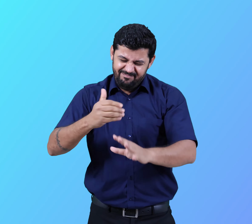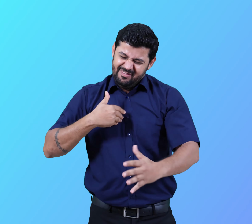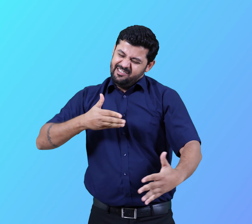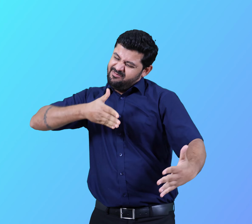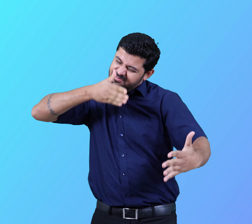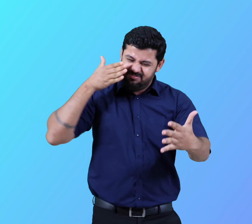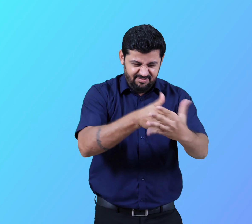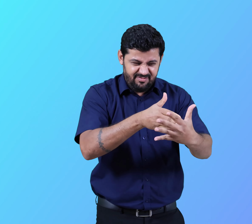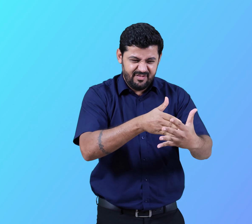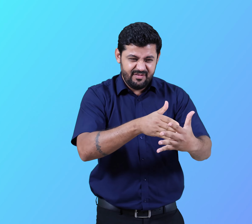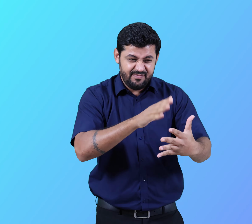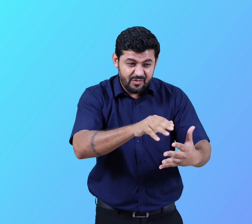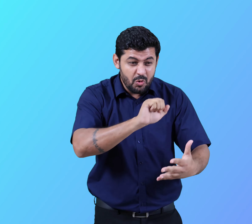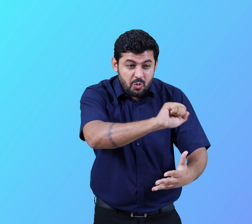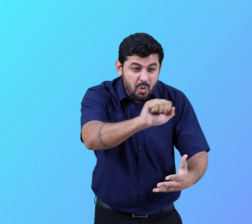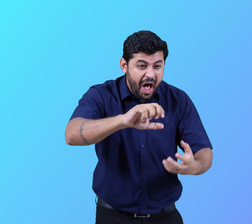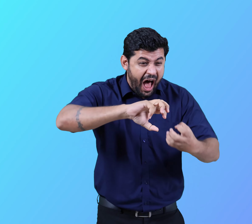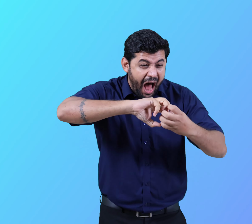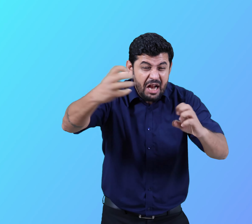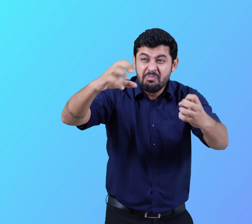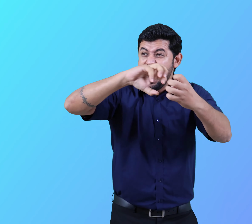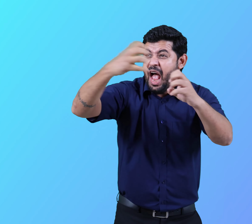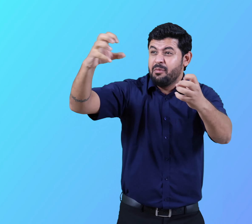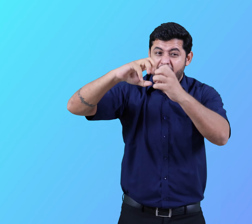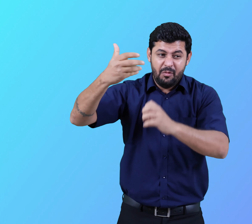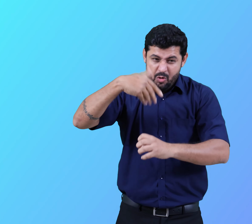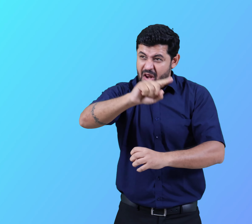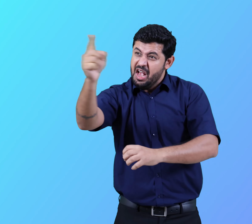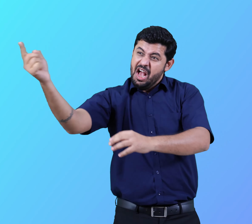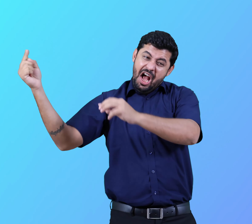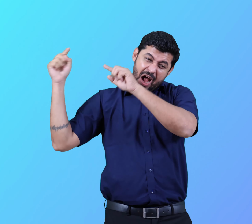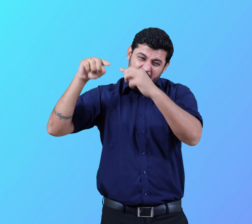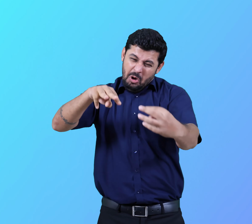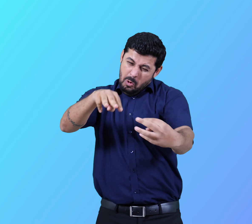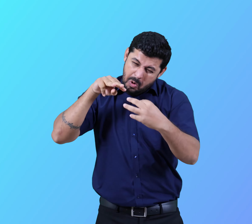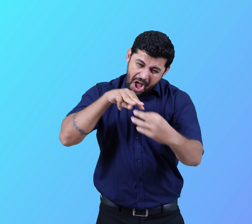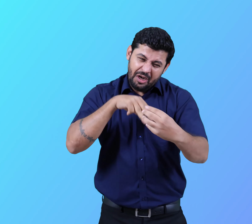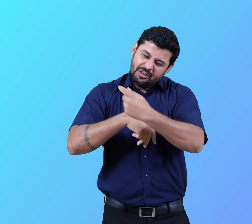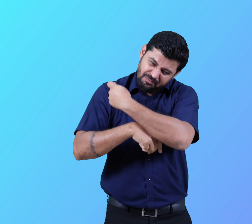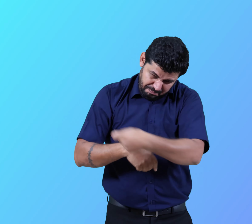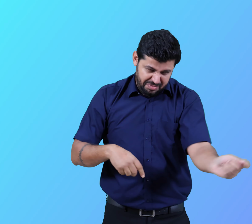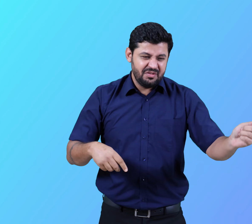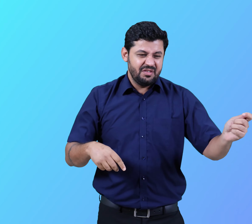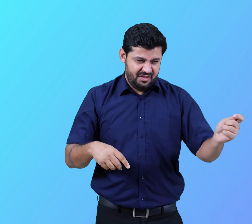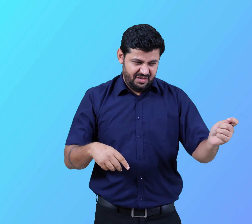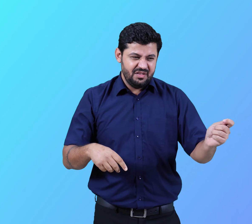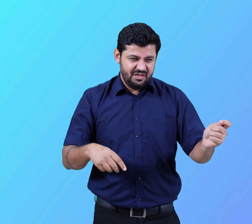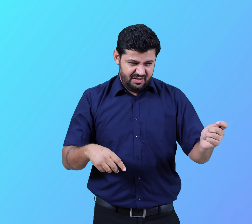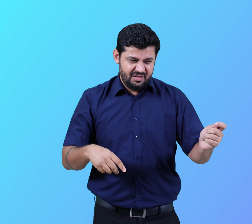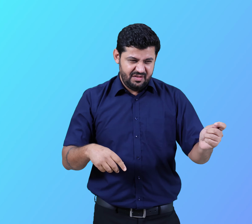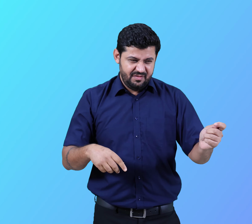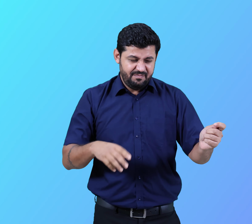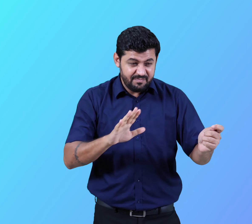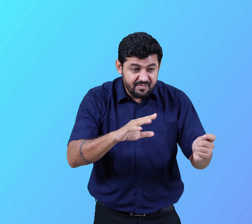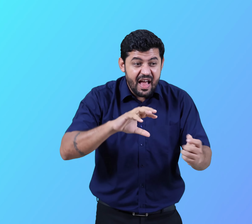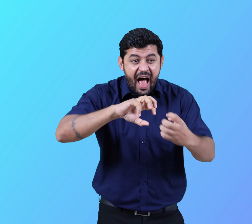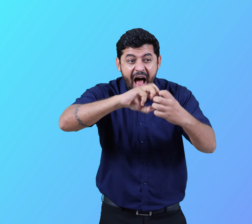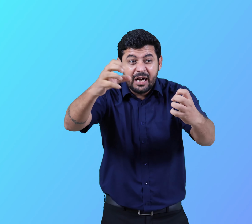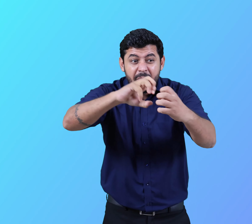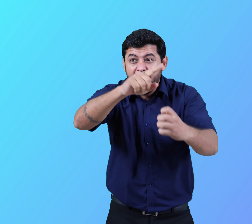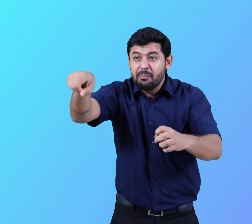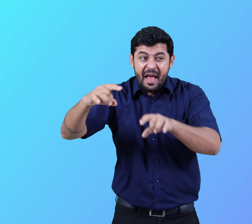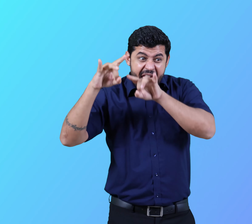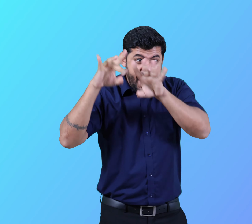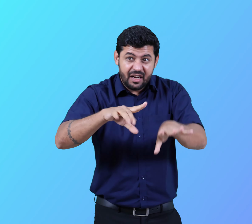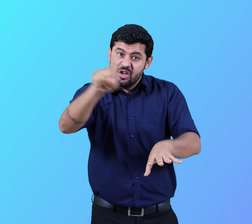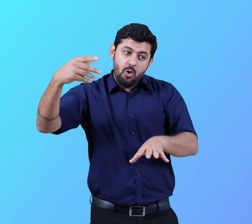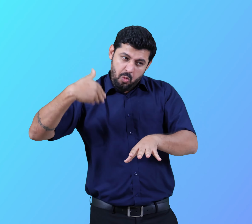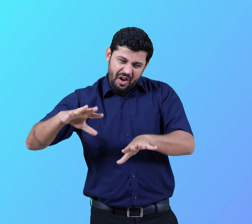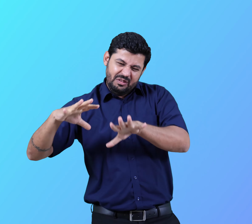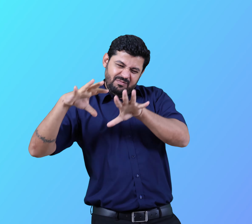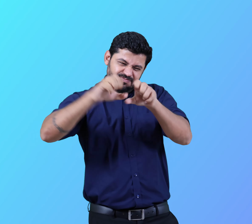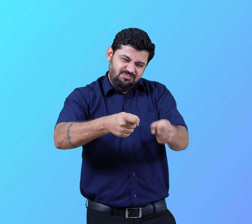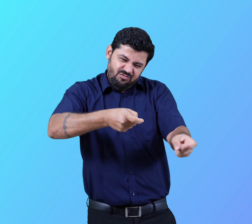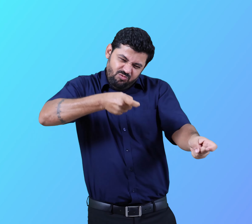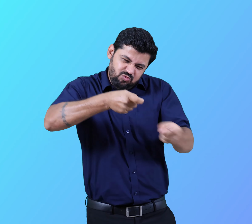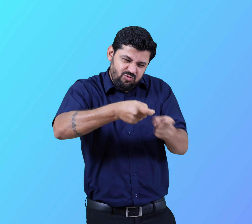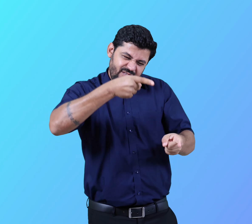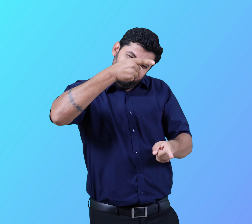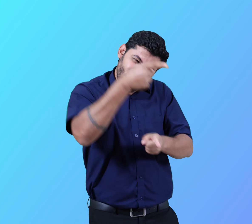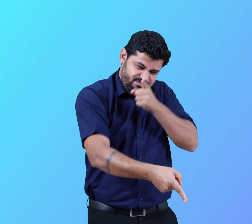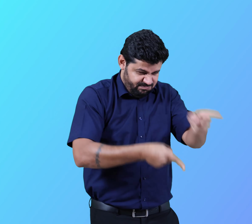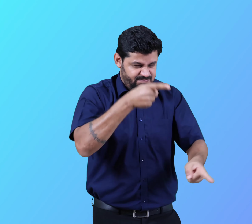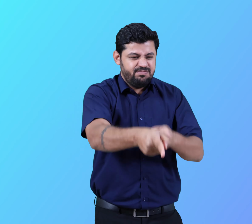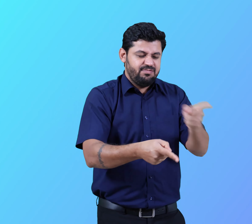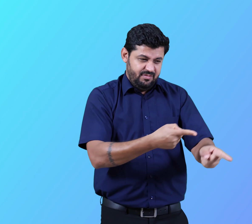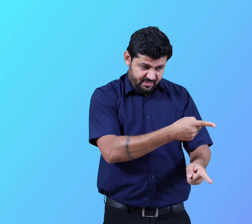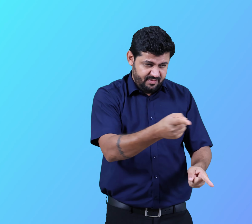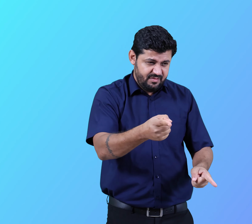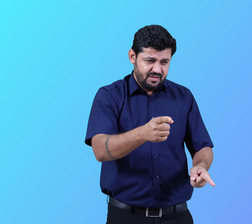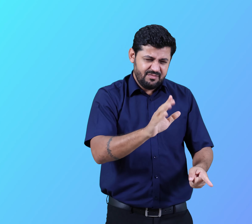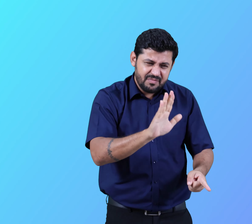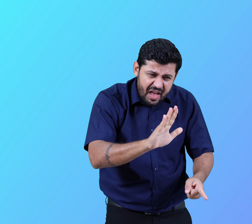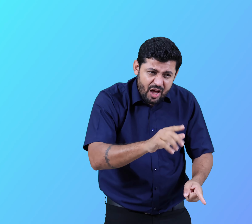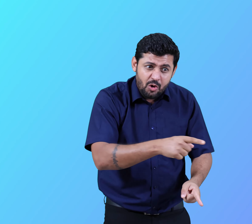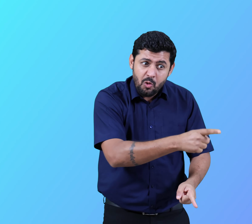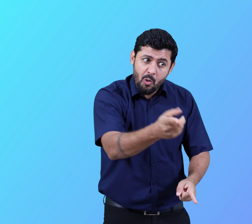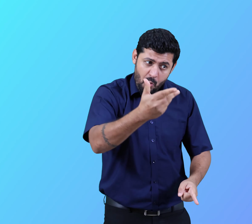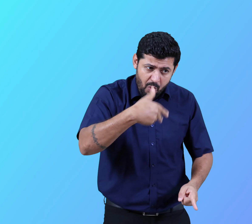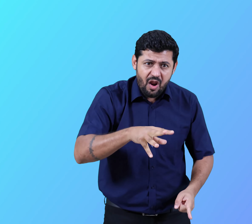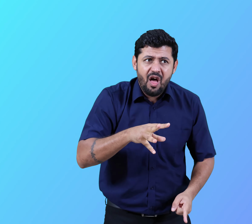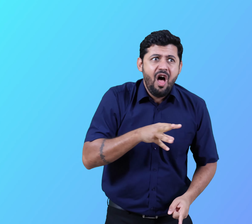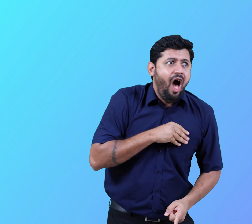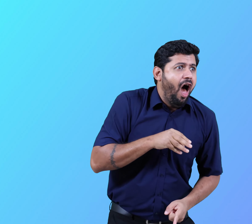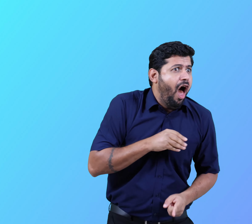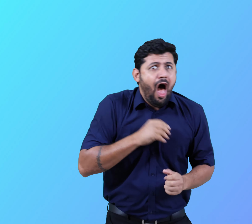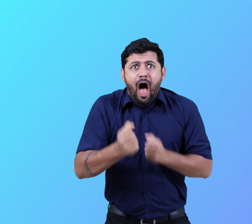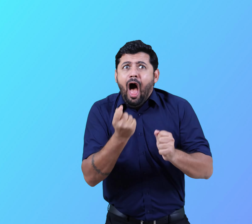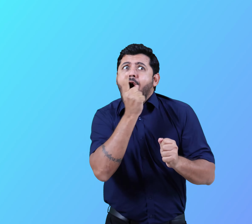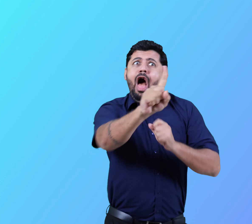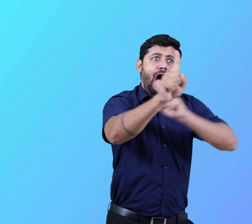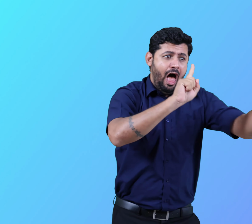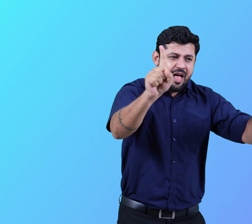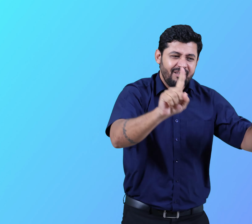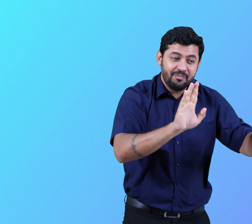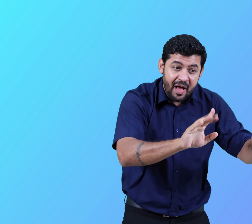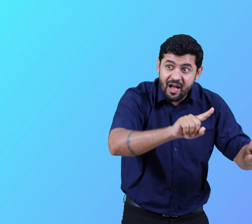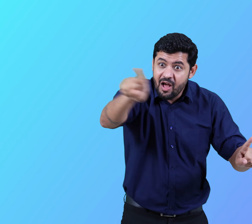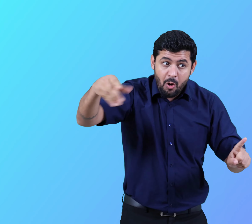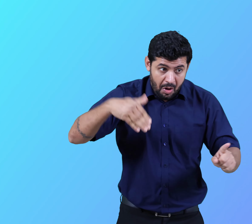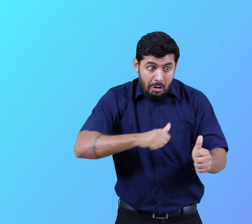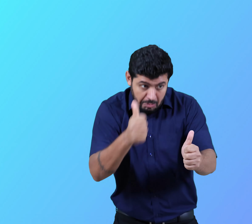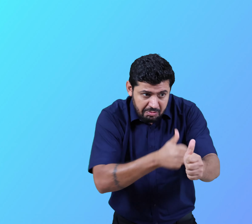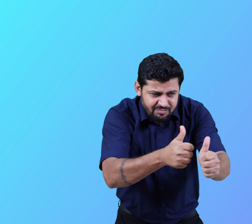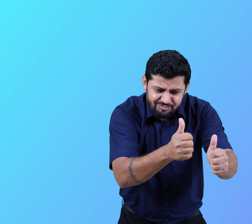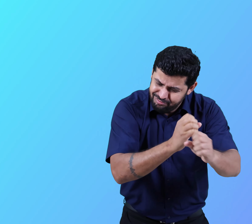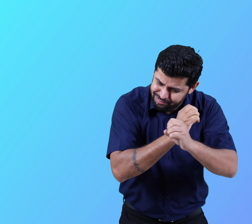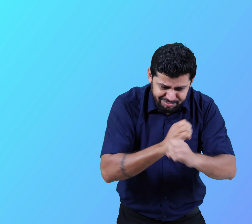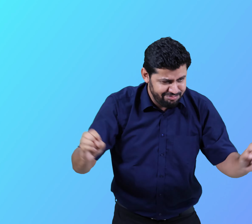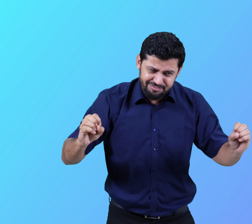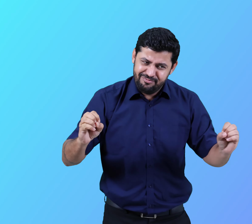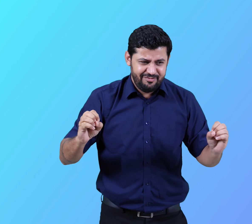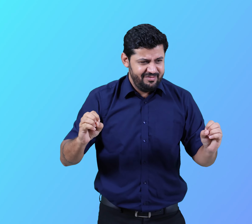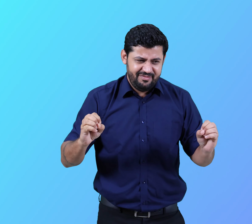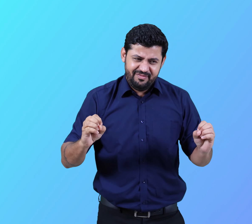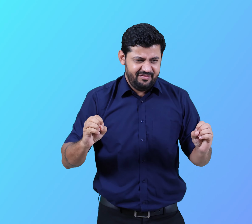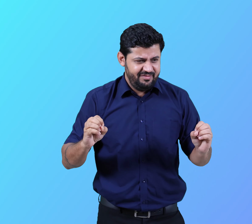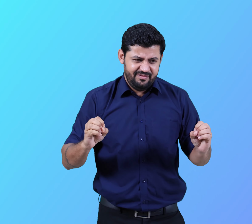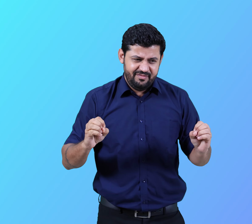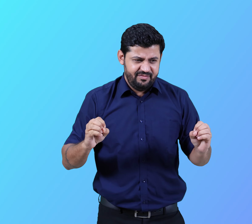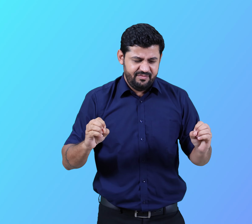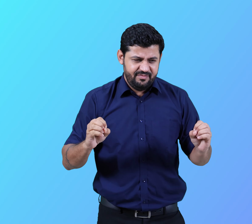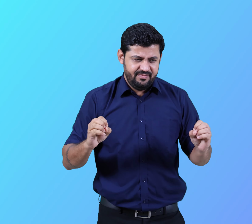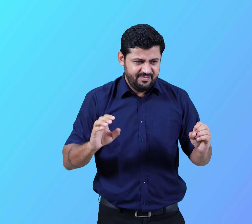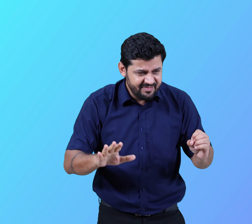I will turn against you, so your enemies will defeat you. These enemies will hate you and rule over you. You will run away even when no one is chasing you.